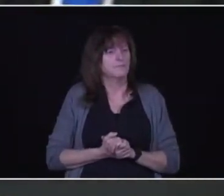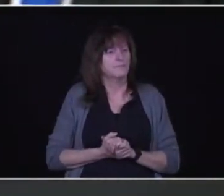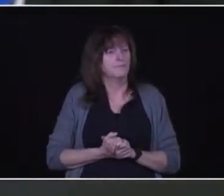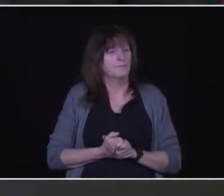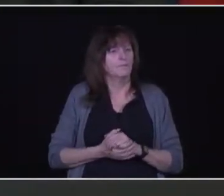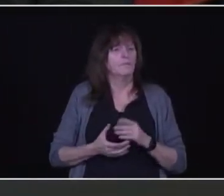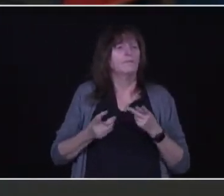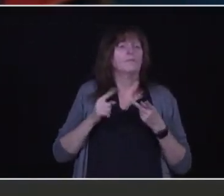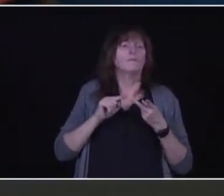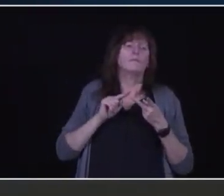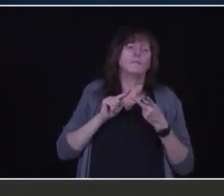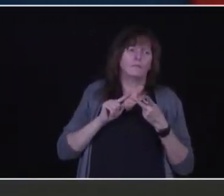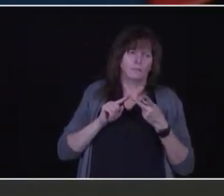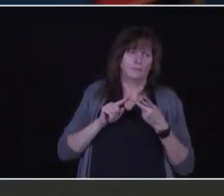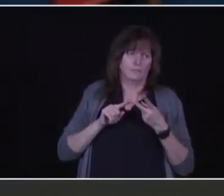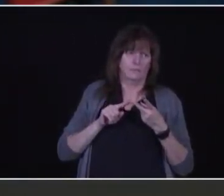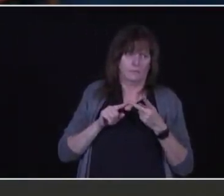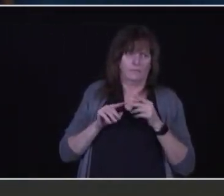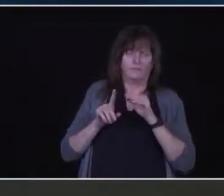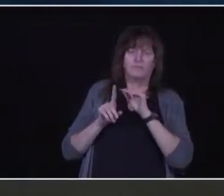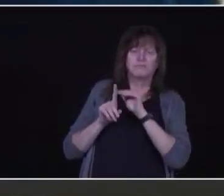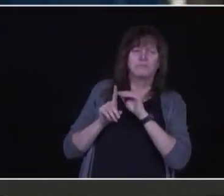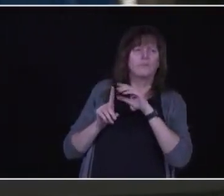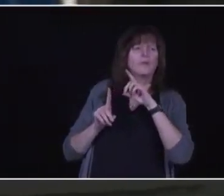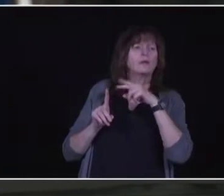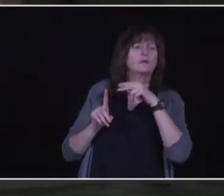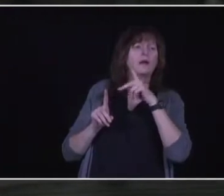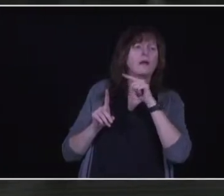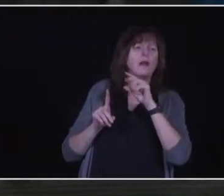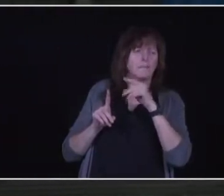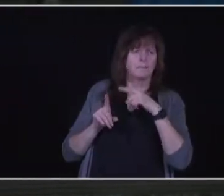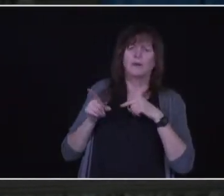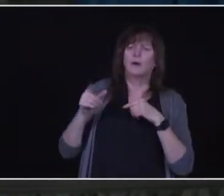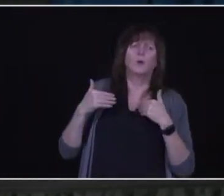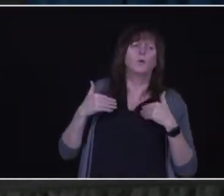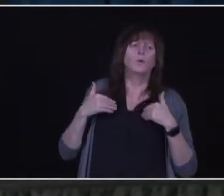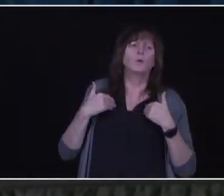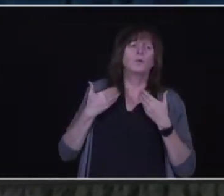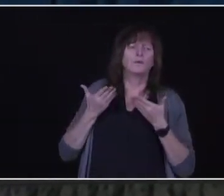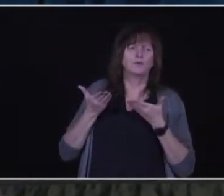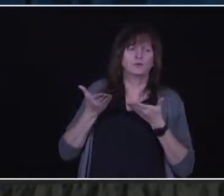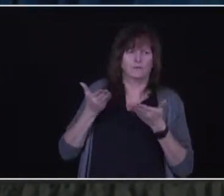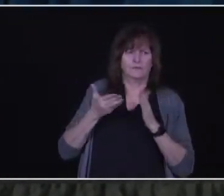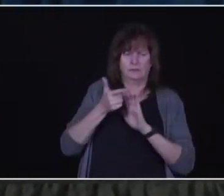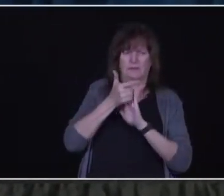the changes were made to youth services act, it is a change will allow child protection workers to remove